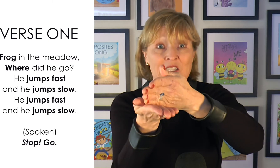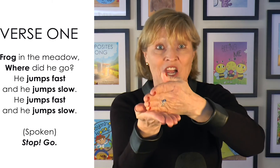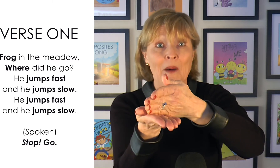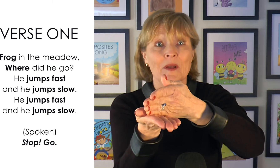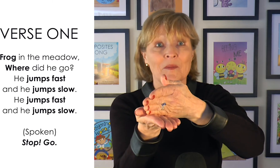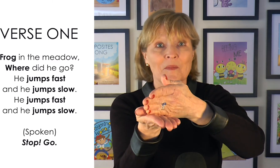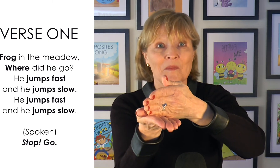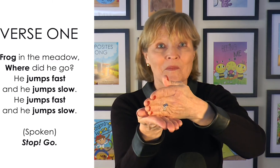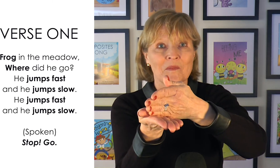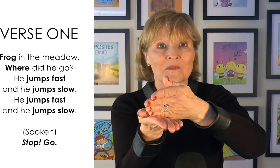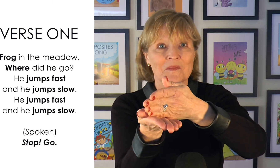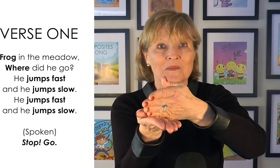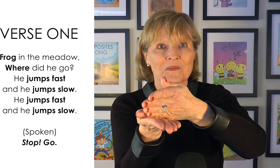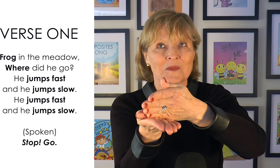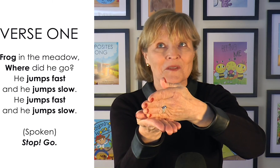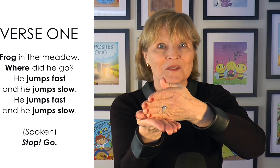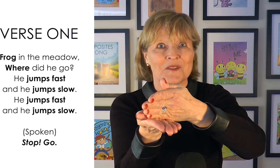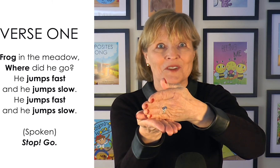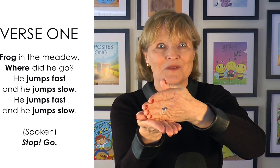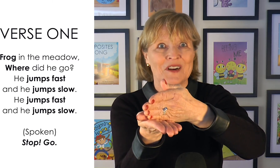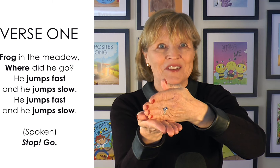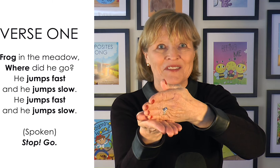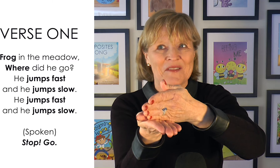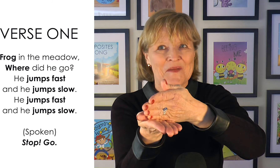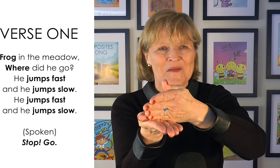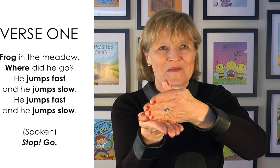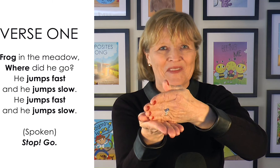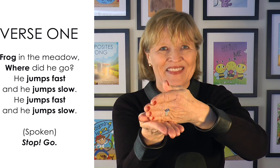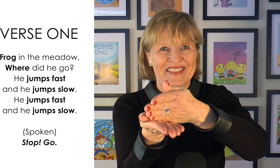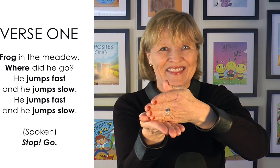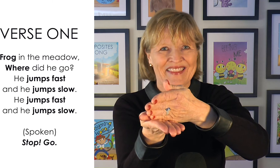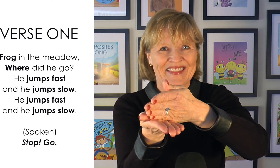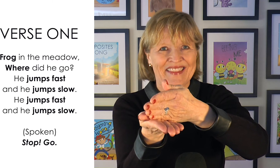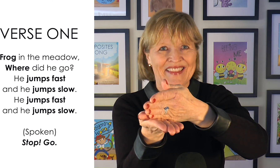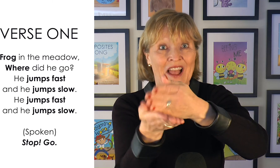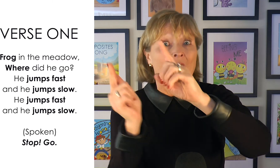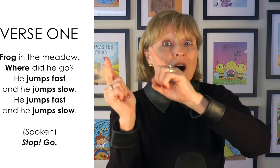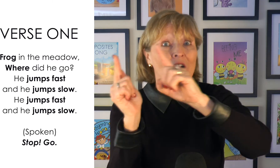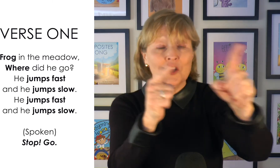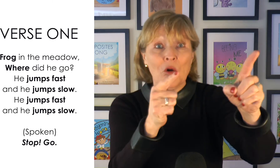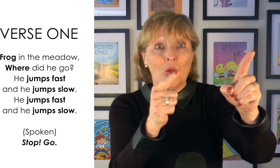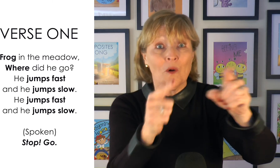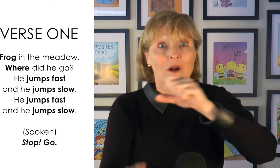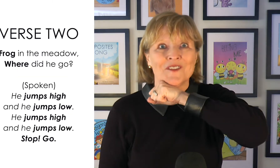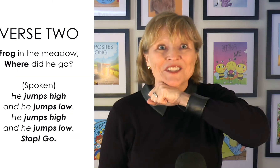STOP! This is so fun! GO!